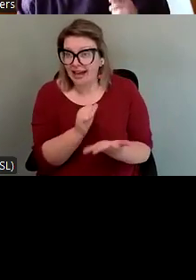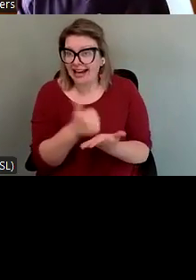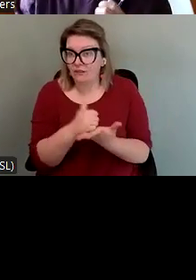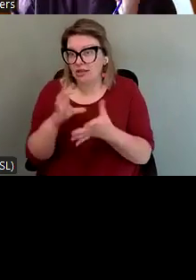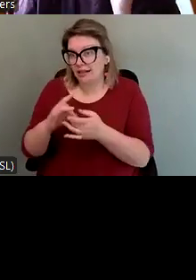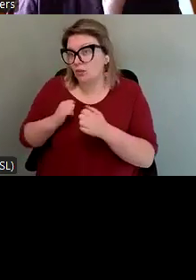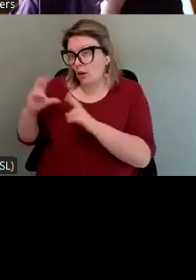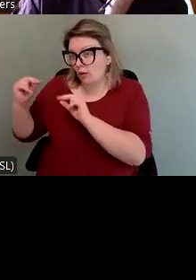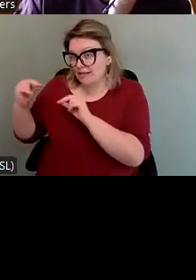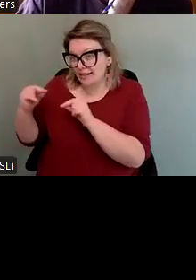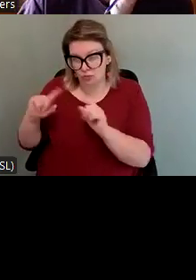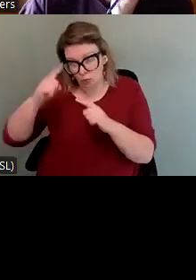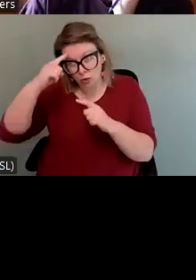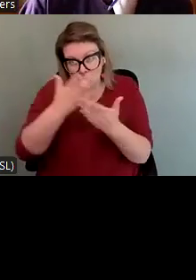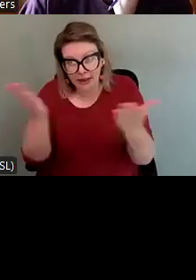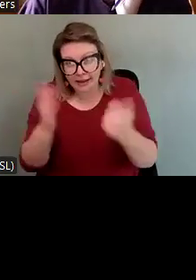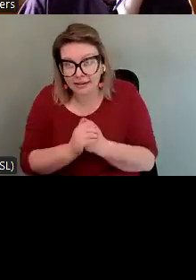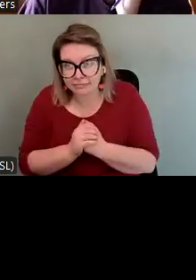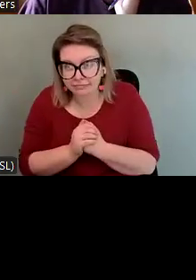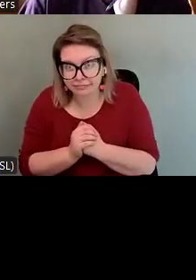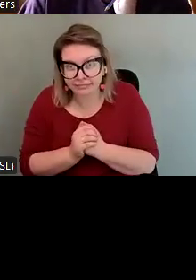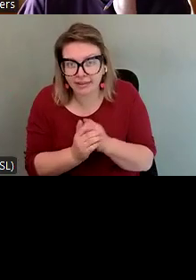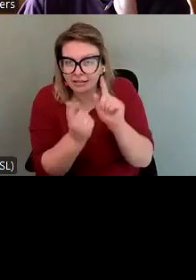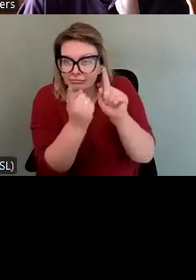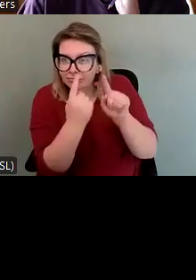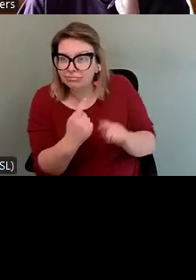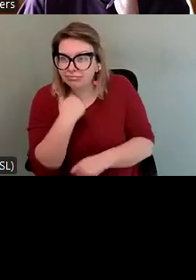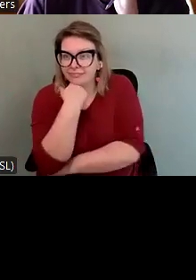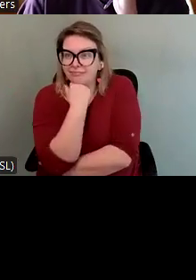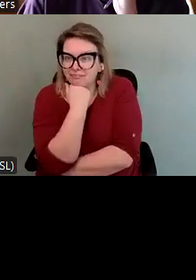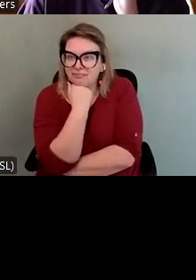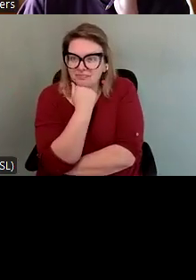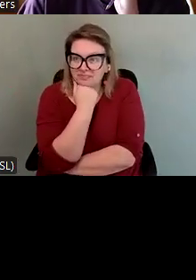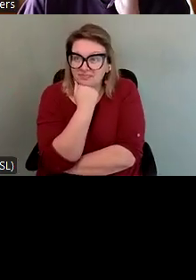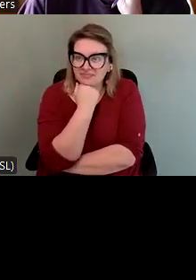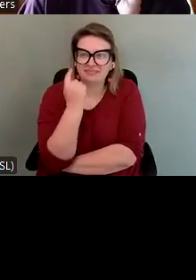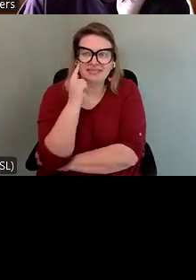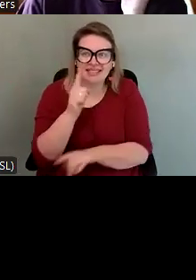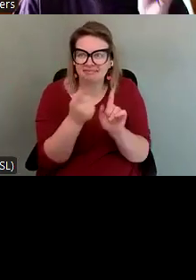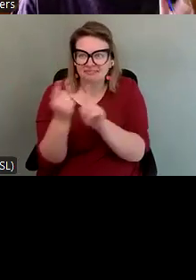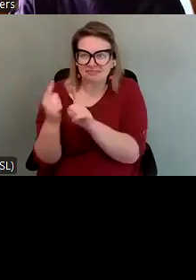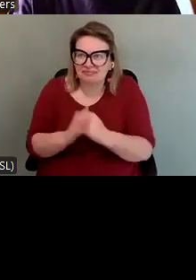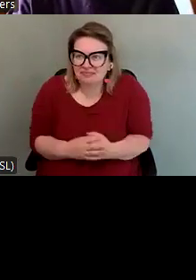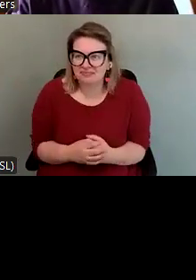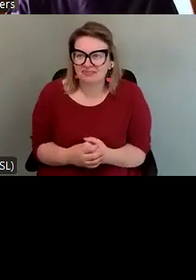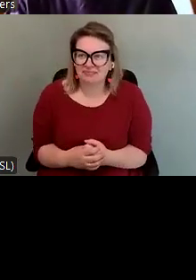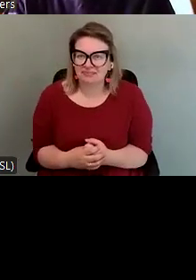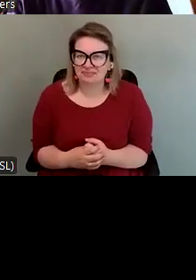That's a good question. I'm just going to let that run for a moment, and then we're going to share the results from that.